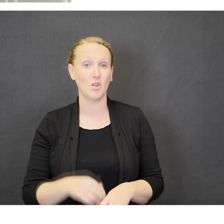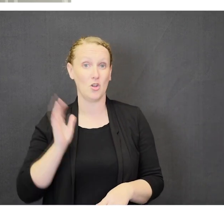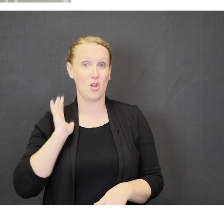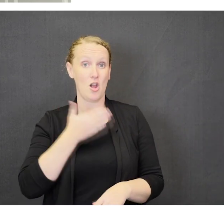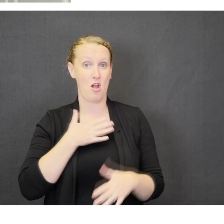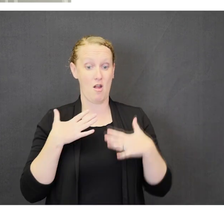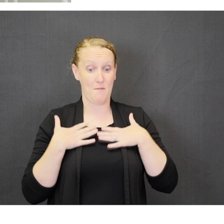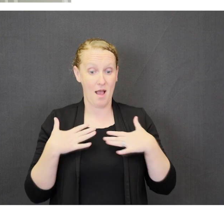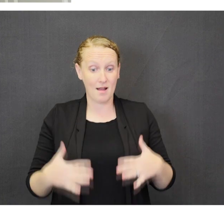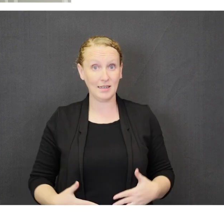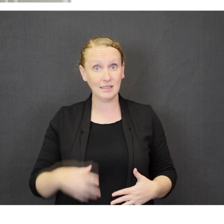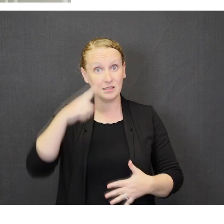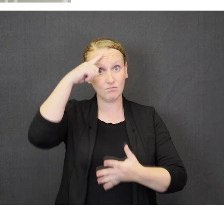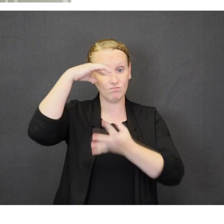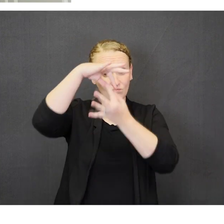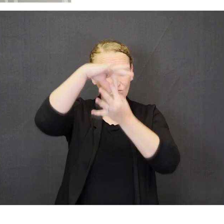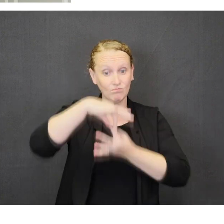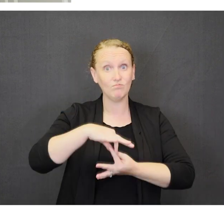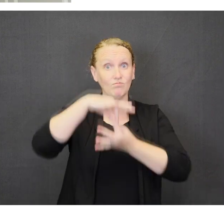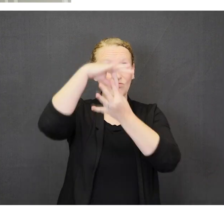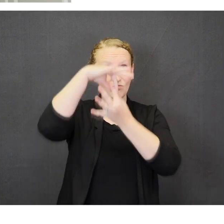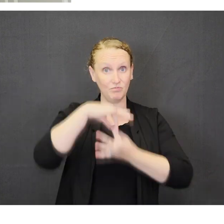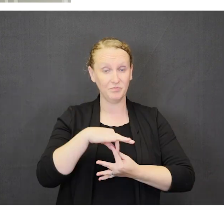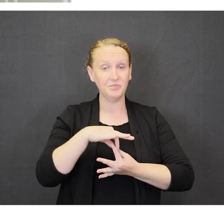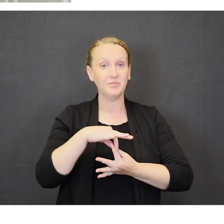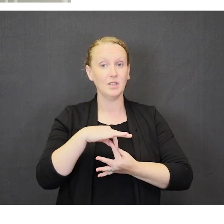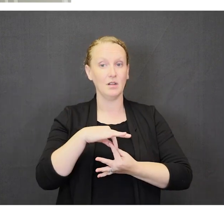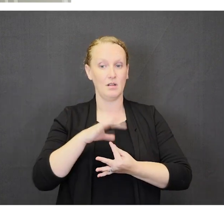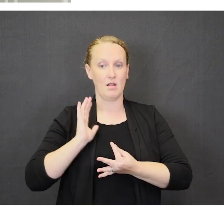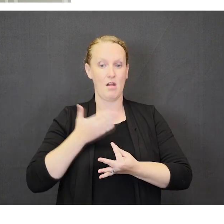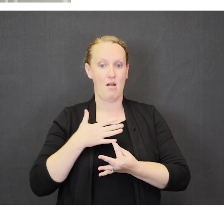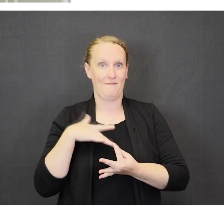borrowing our nervous system they're borrowing our capacity to regulate and